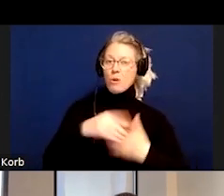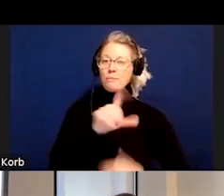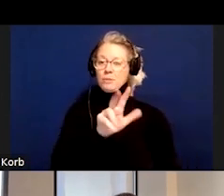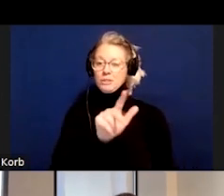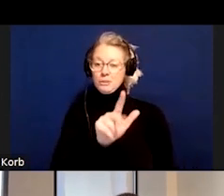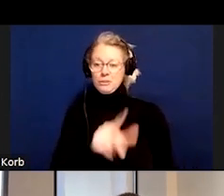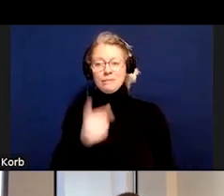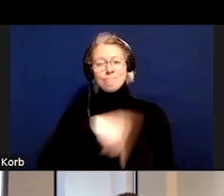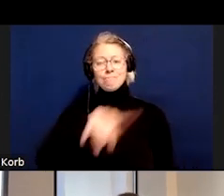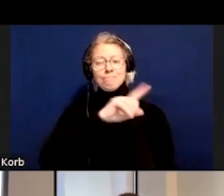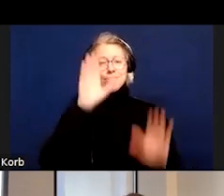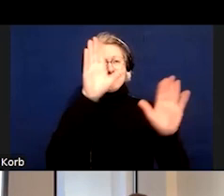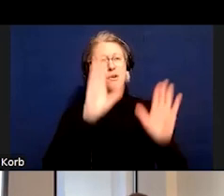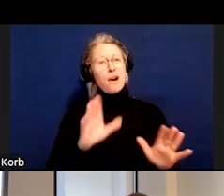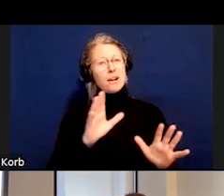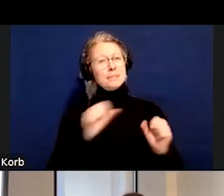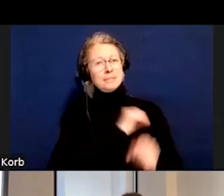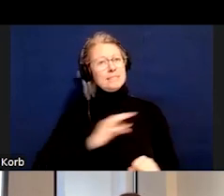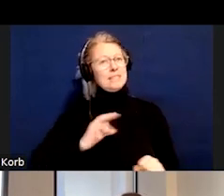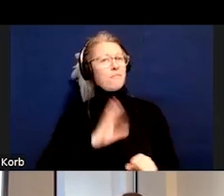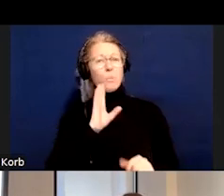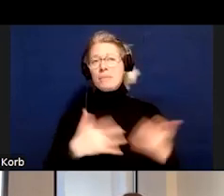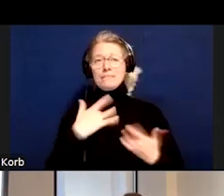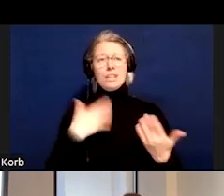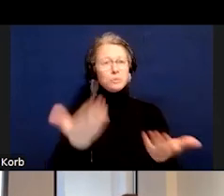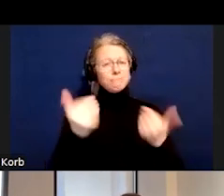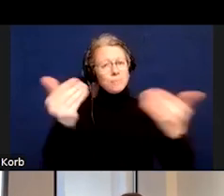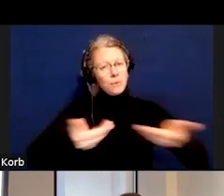be excited to host you again for in-person meetings as needed, so please feel free to